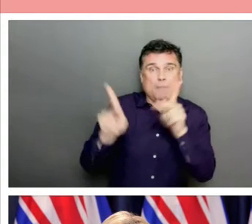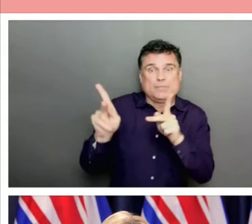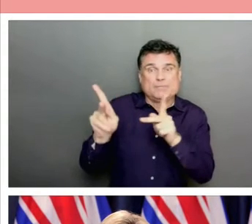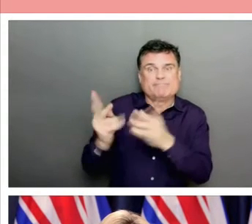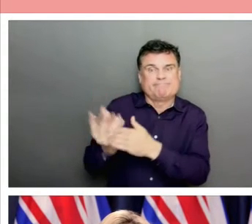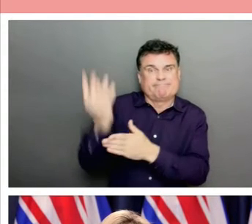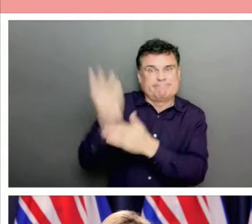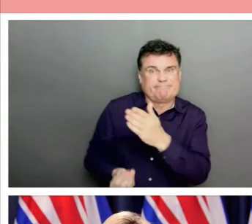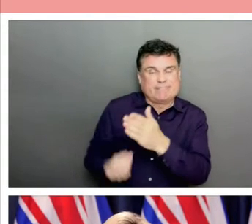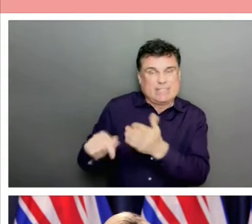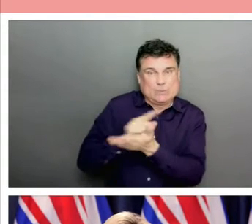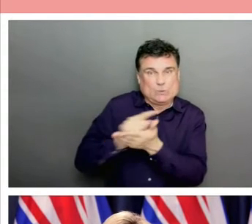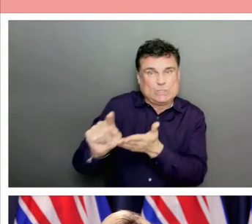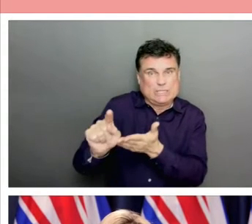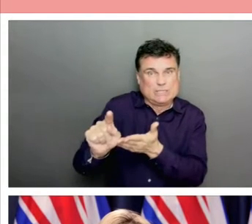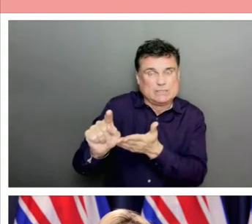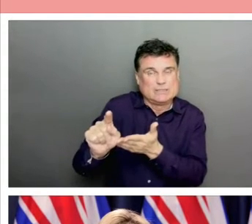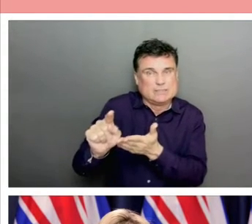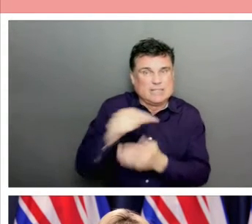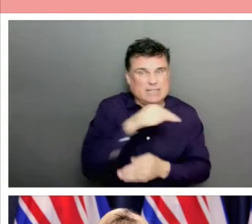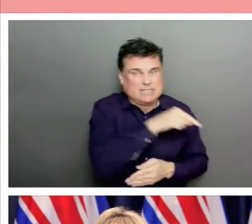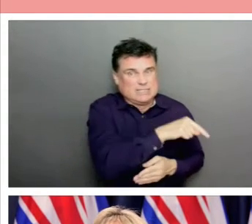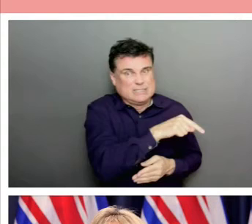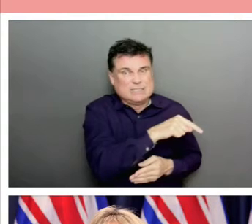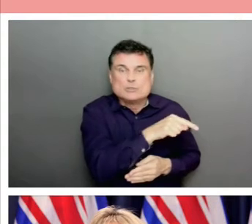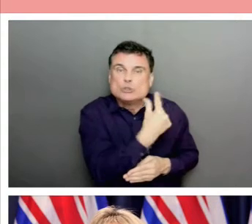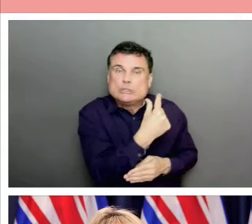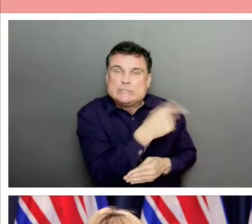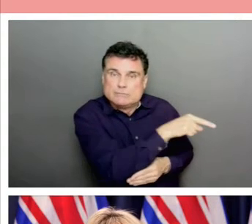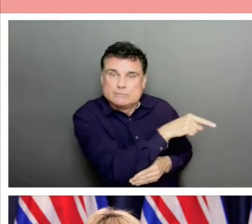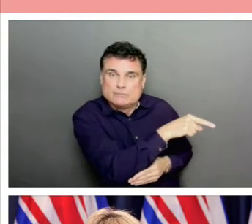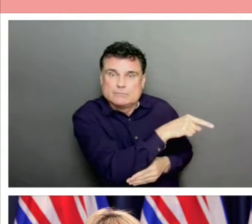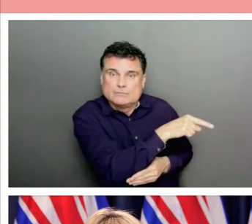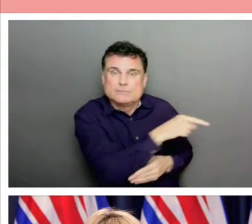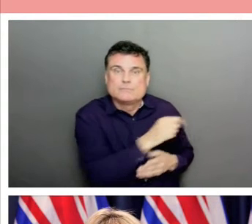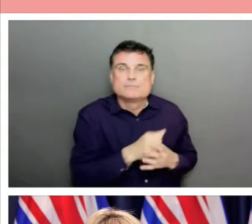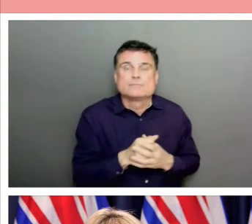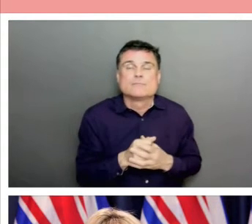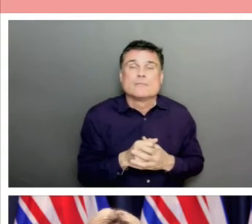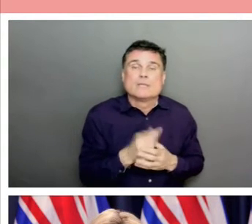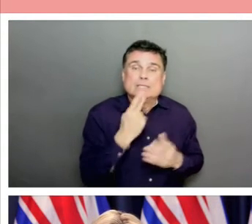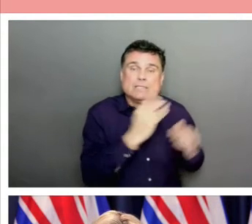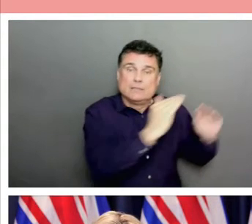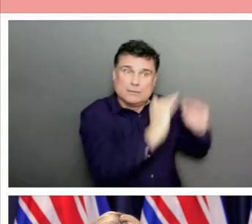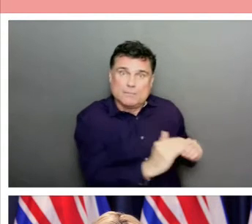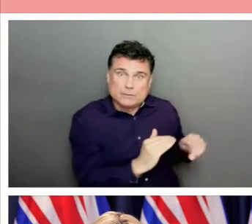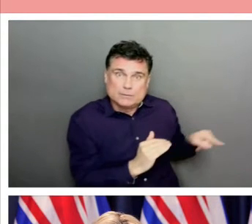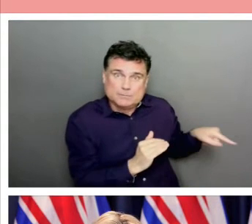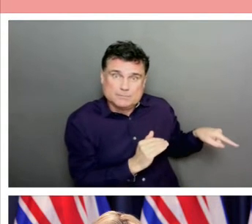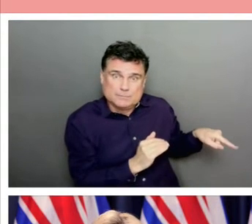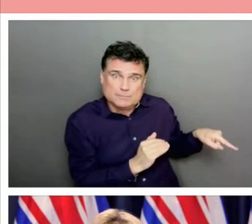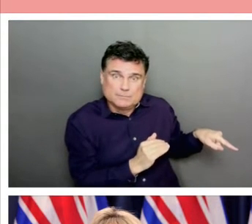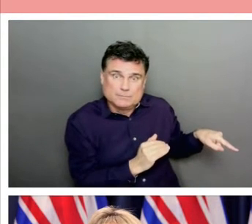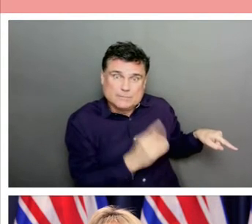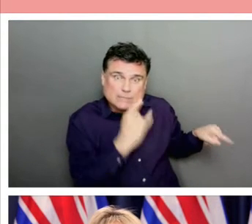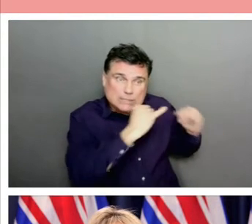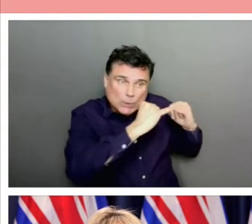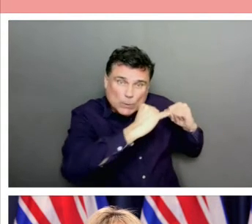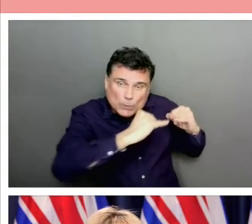On the bottom of this graph, what you see is our epidemic curve with what we call the seven-day rolling or moving